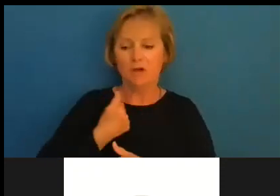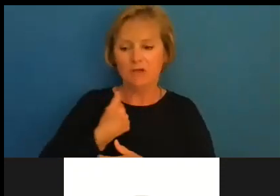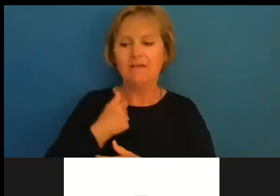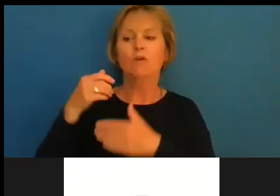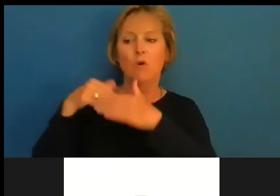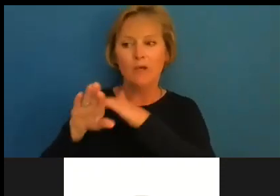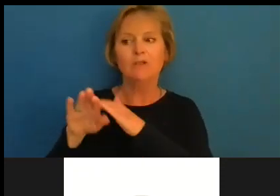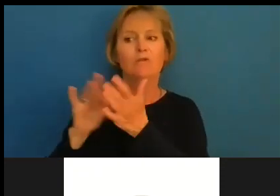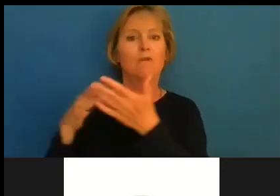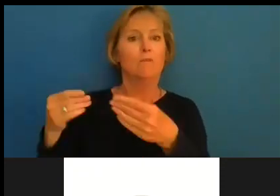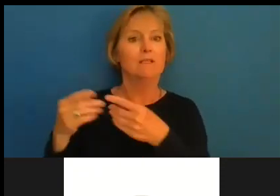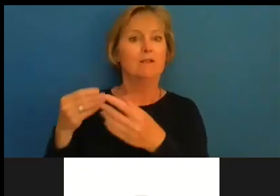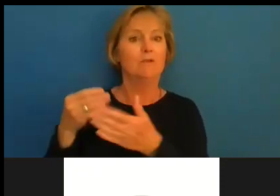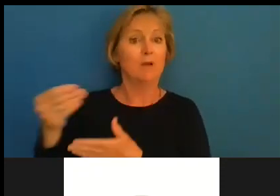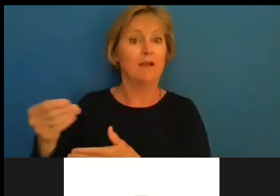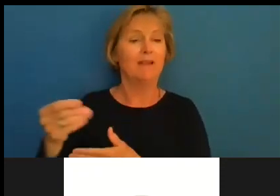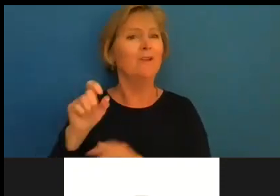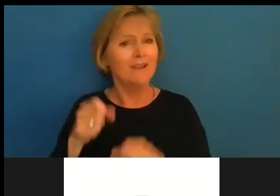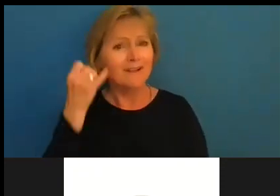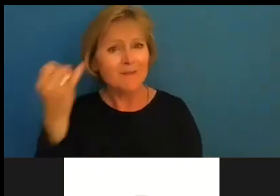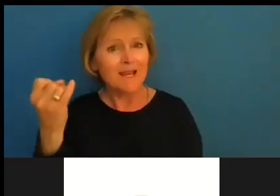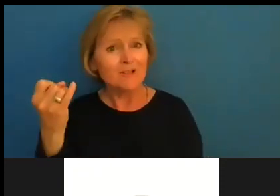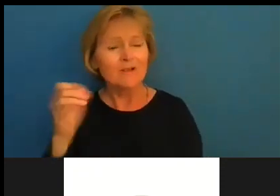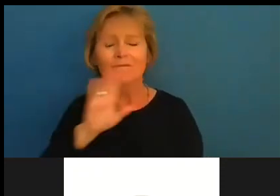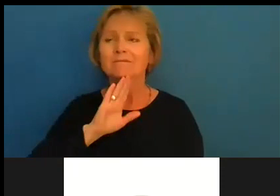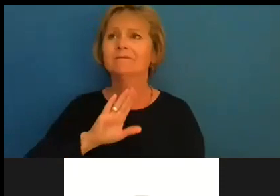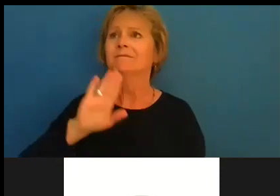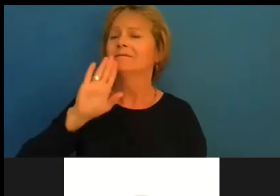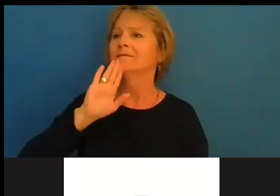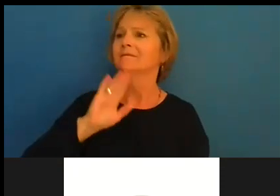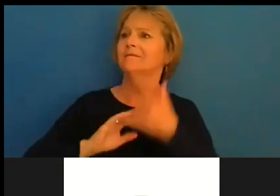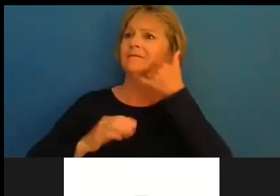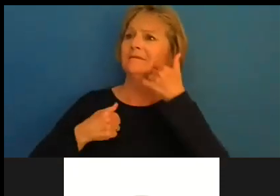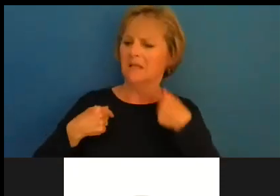So you can imagine the frustration of being a pain patient, first of all, having